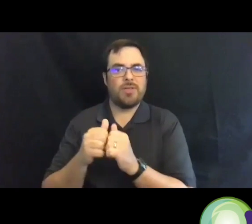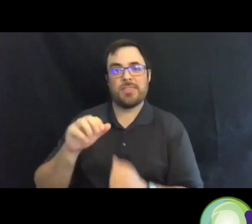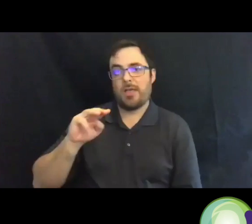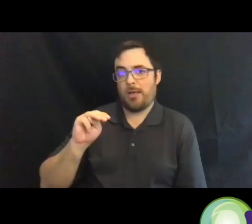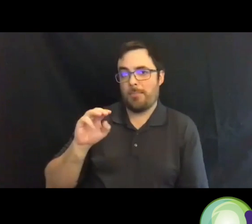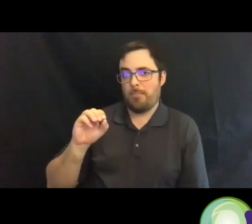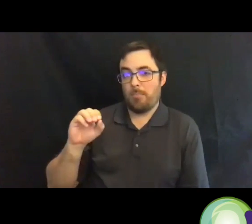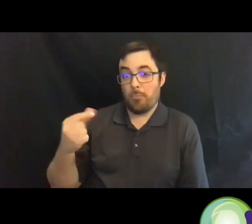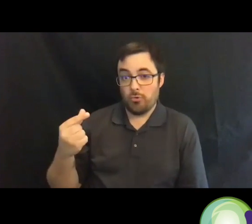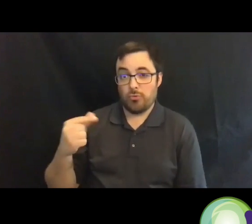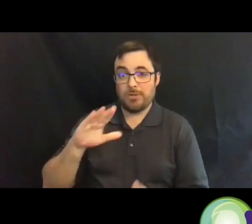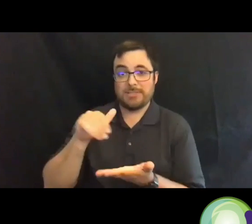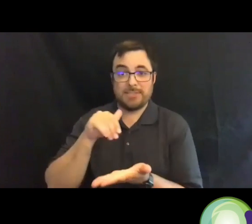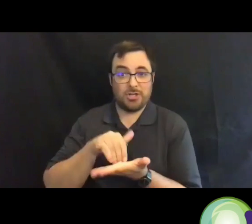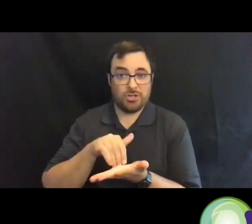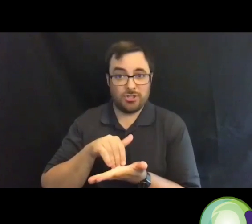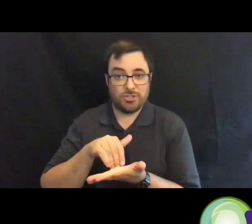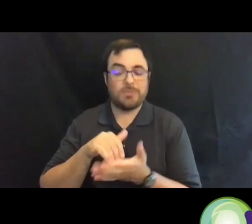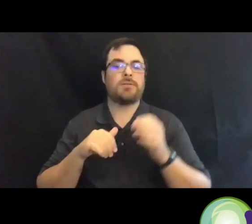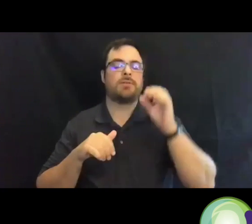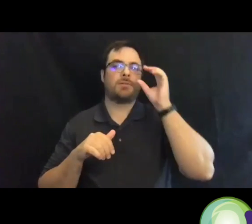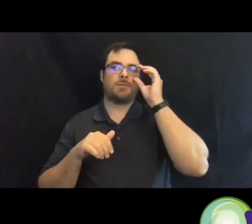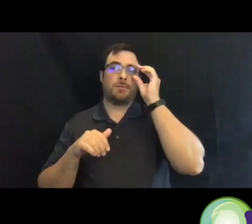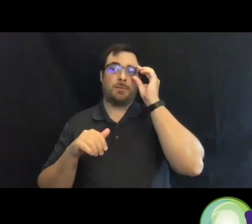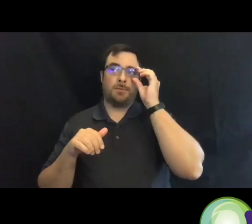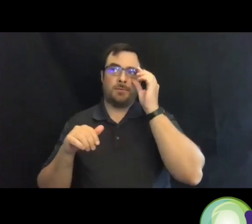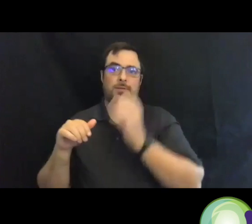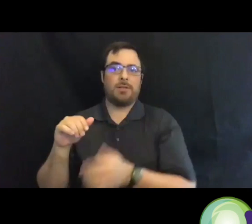because they're in Missouri and we're here. The difference is that